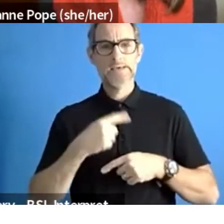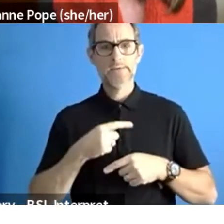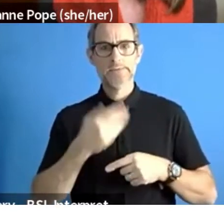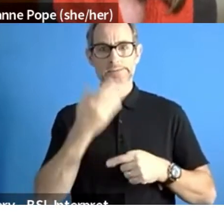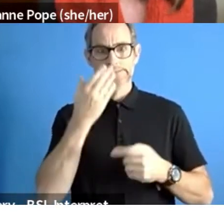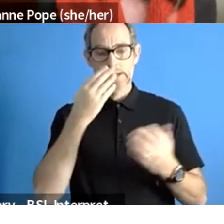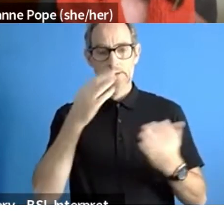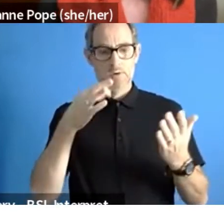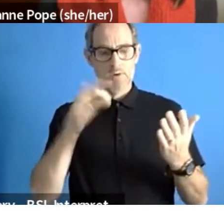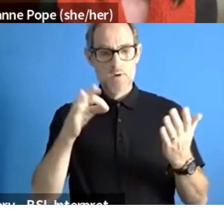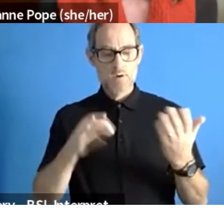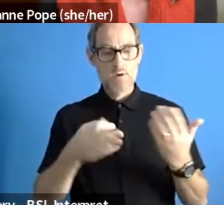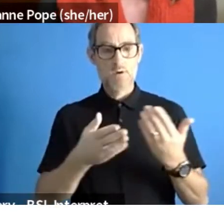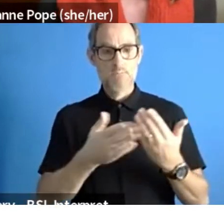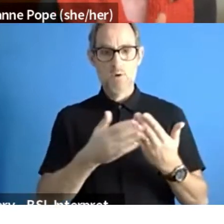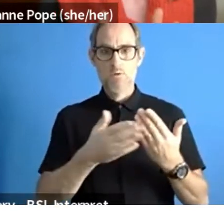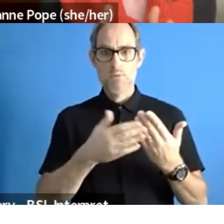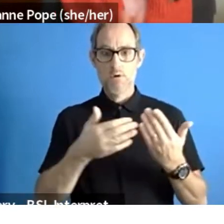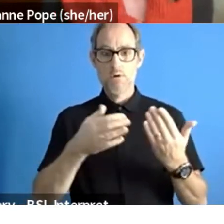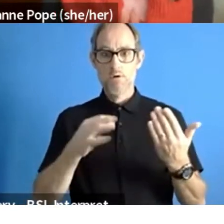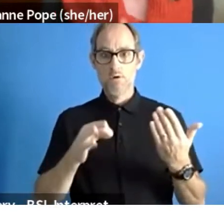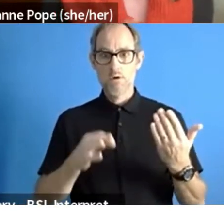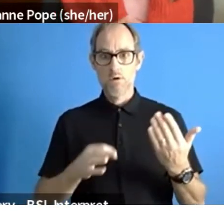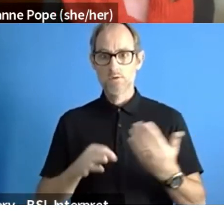I suppose what I'm trying to say is you don't have to be